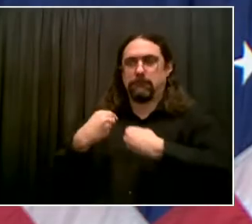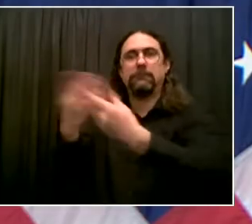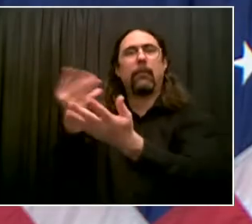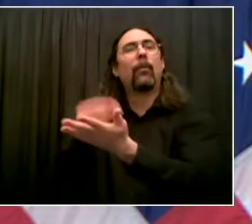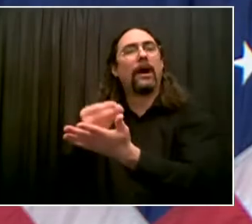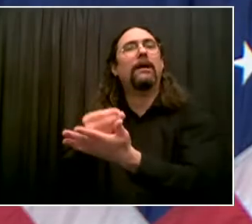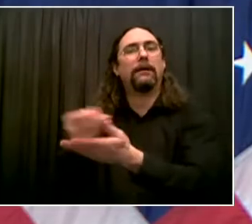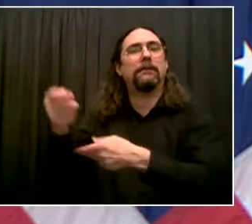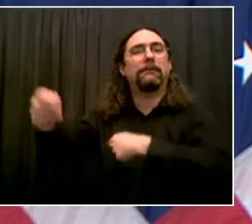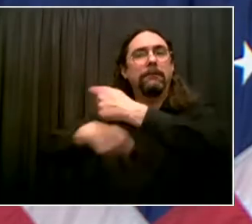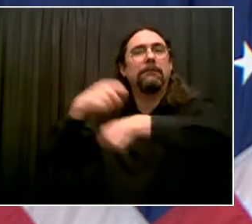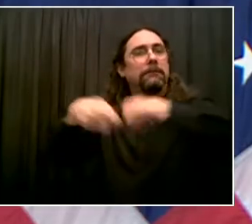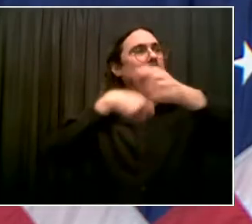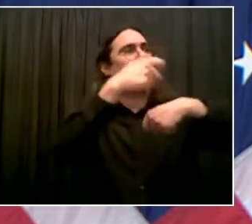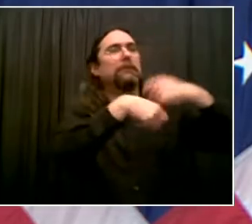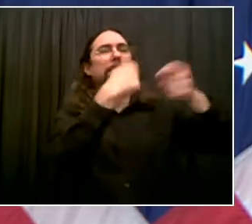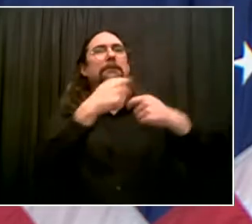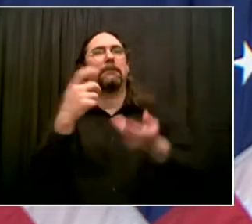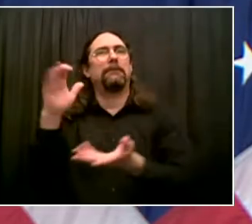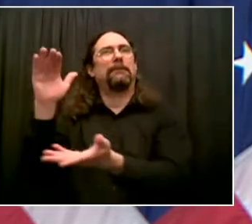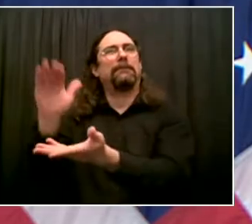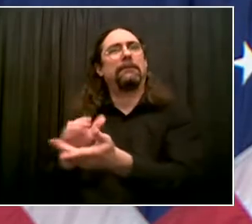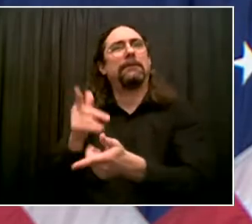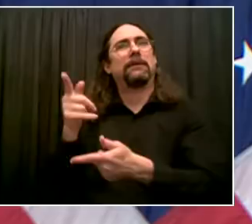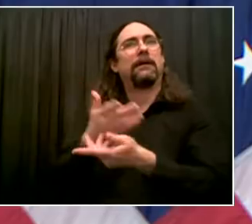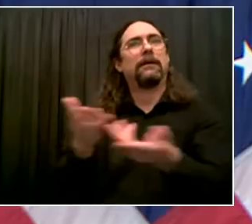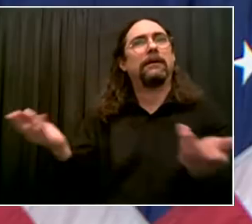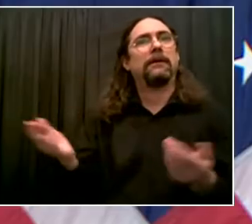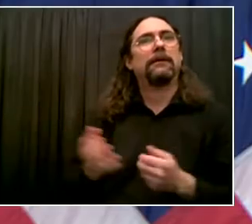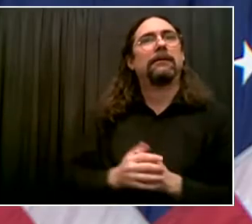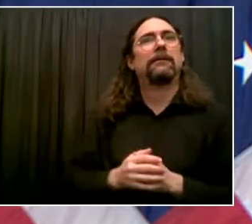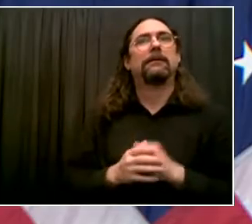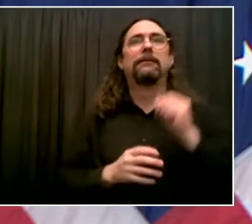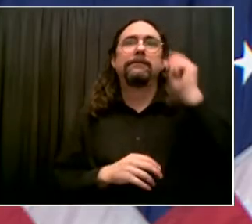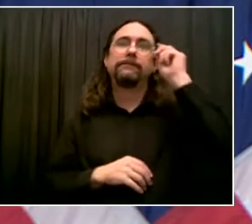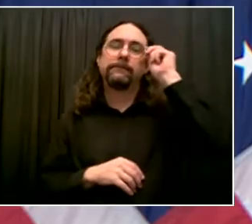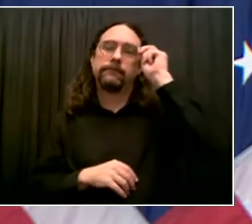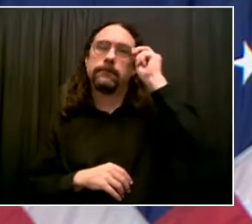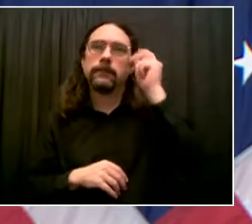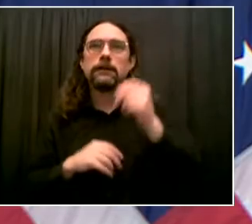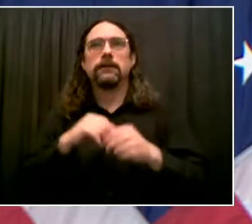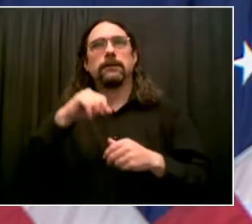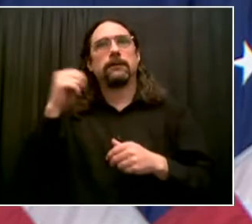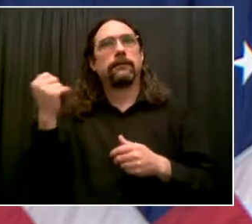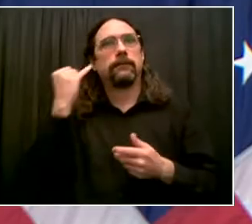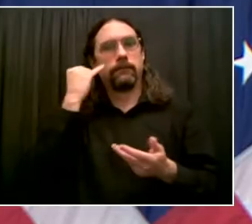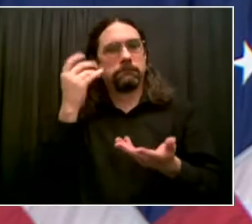AND SEE IF PEOPLE WOULD BE WILLING TO TURN OVER GUNS AND